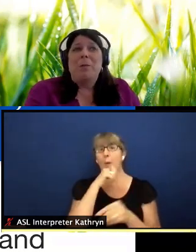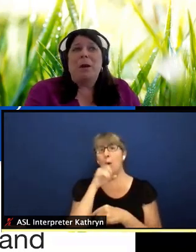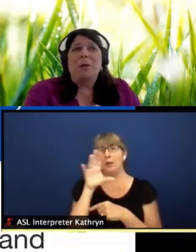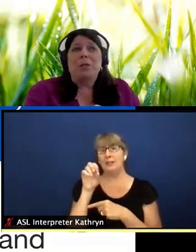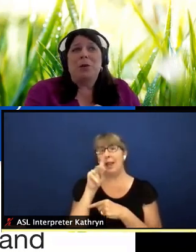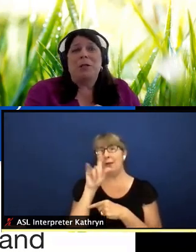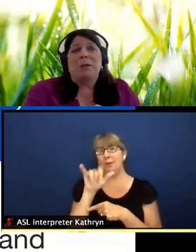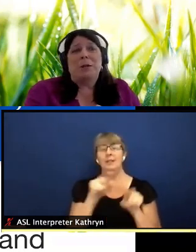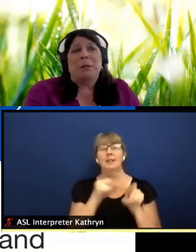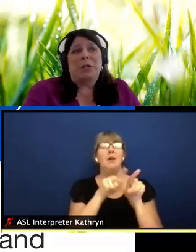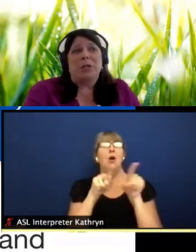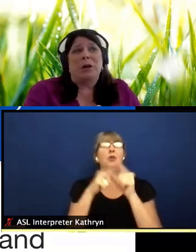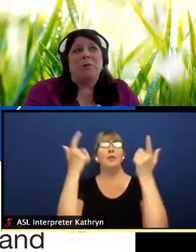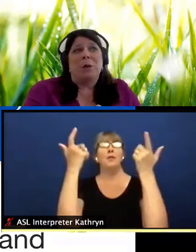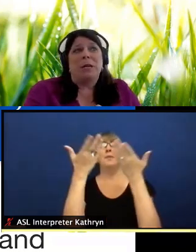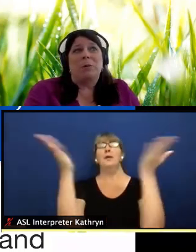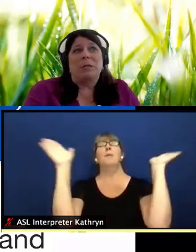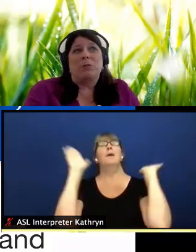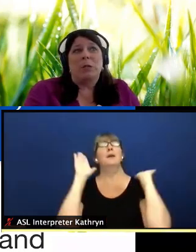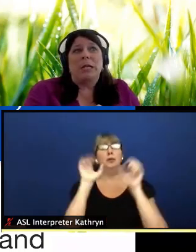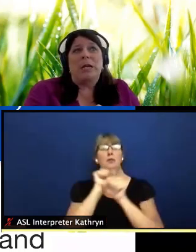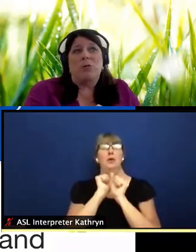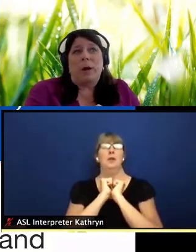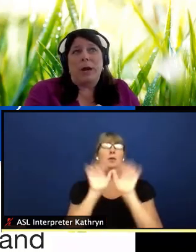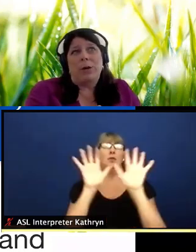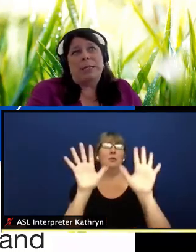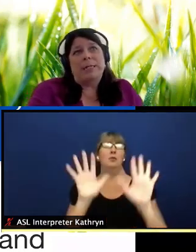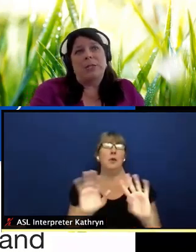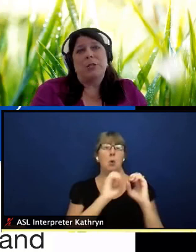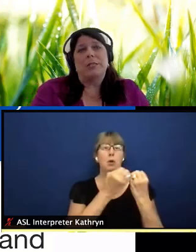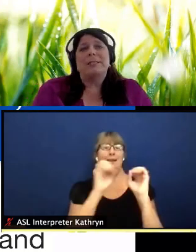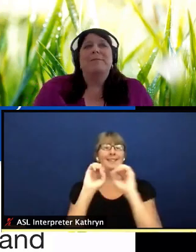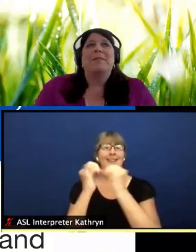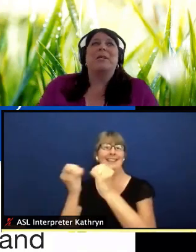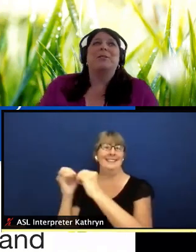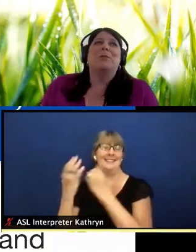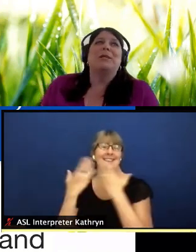but also in the bigger picture of working with some really great organizations. Thank you so much."